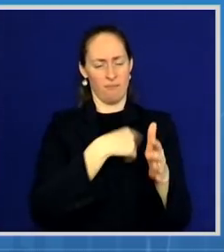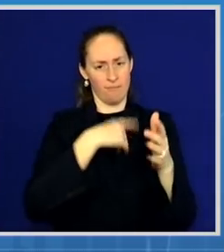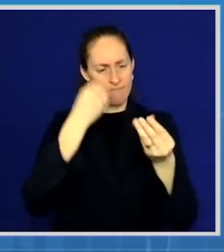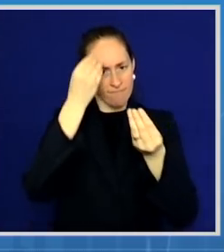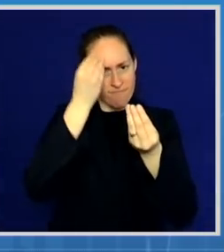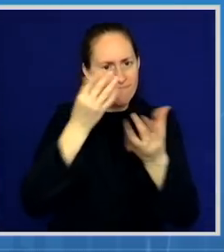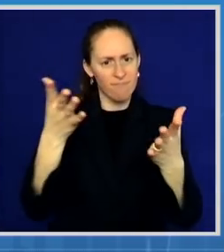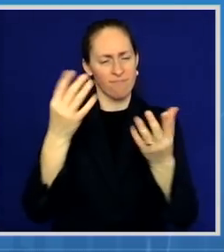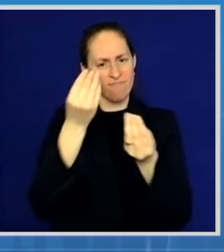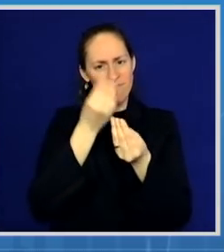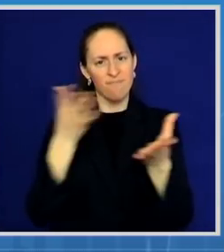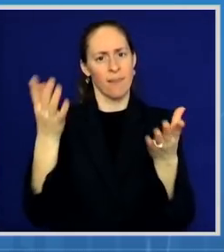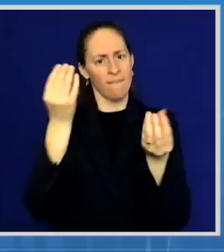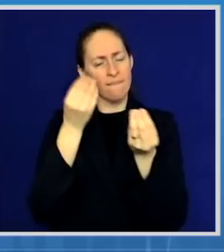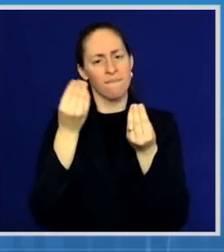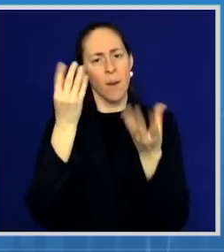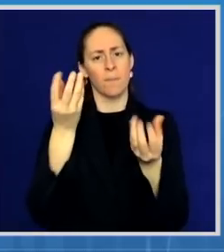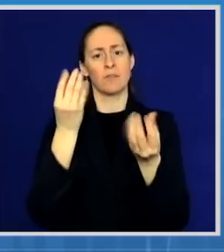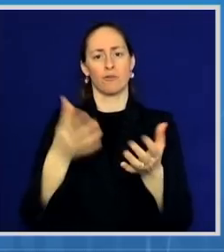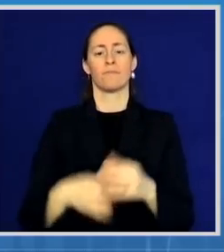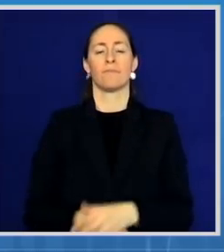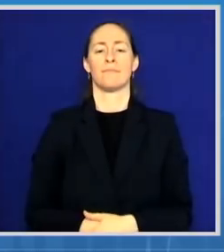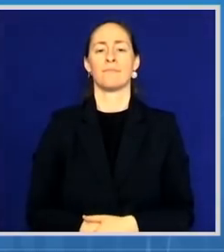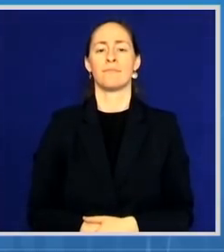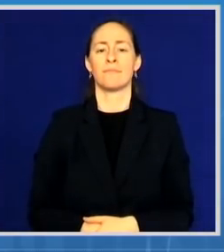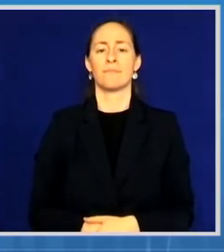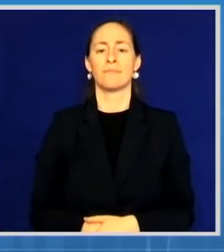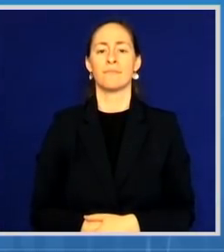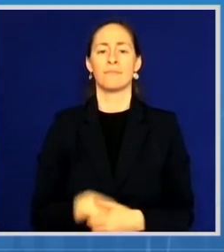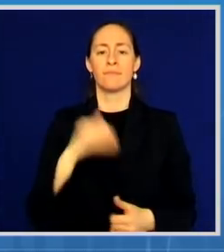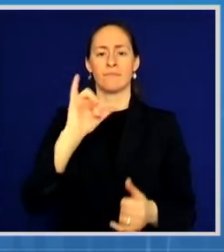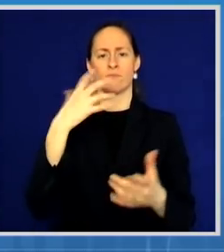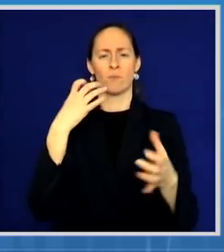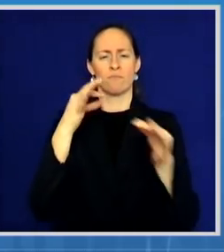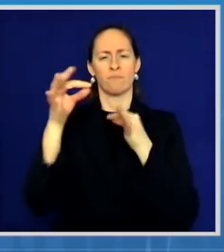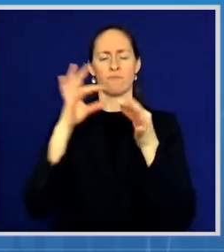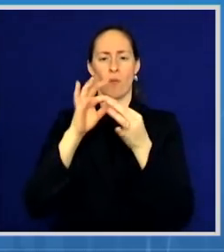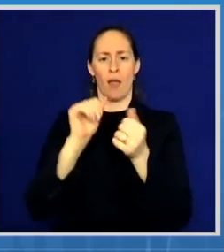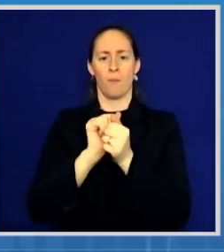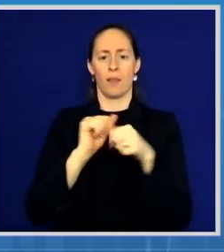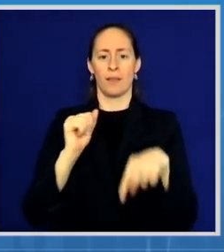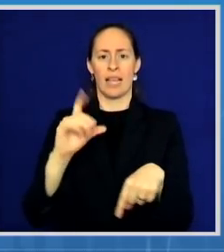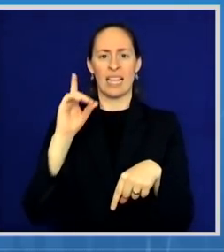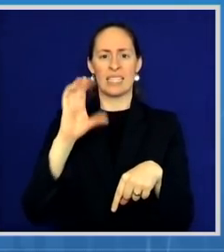that Washington DC Mayor Muriel Bowser has created DC's own COVID-19 Community Corps,